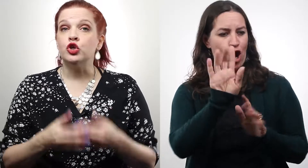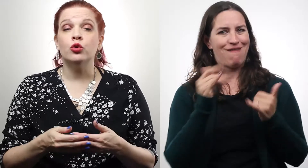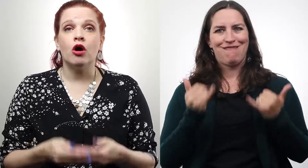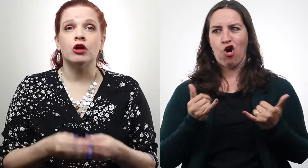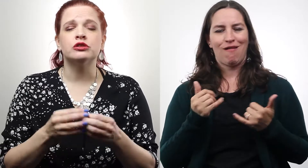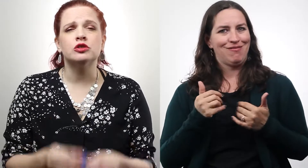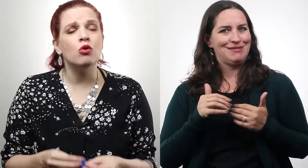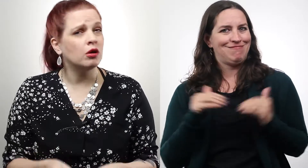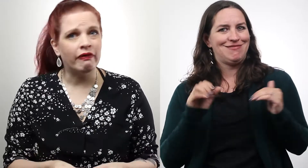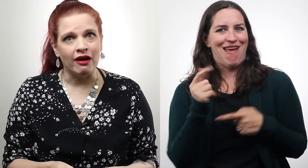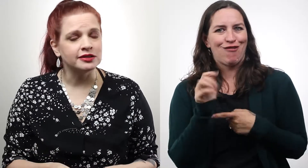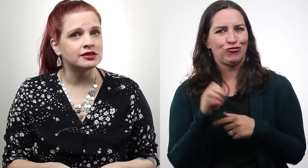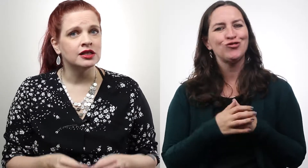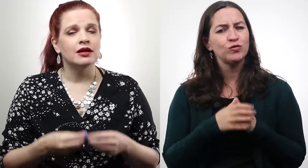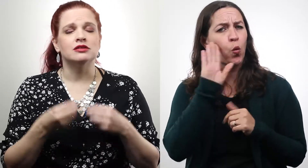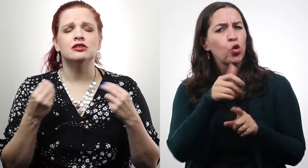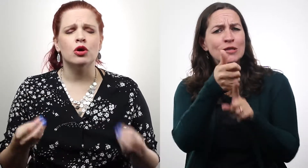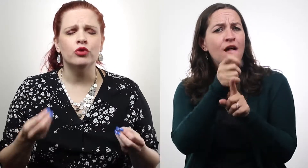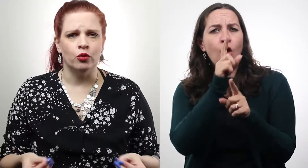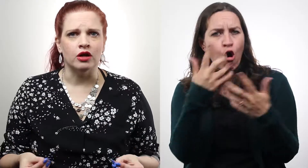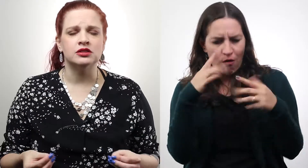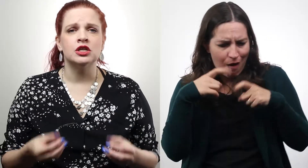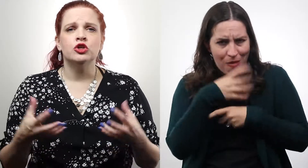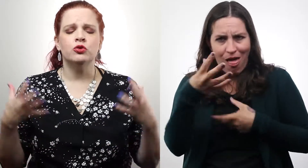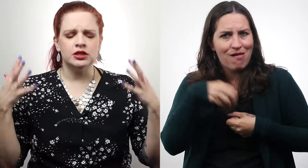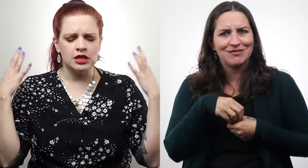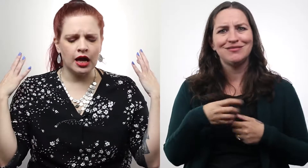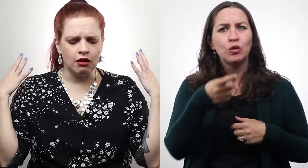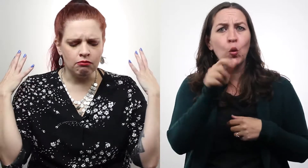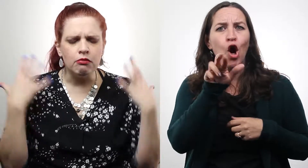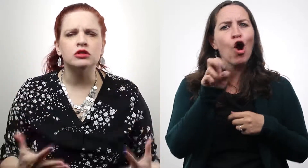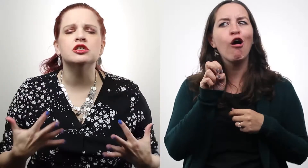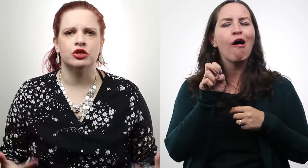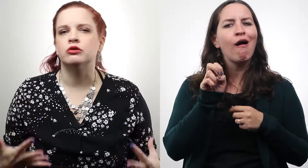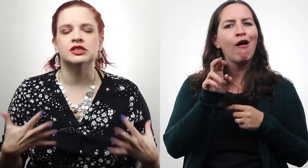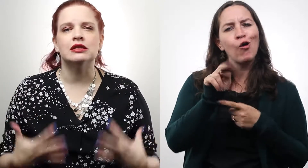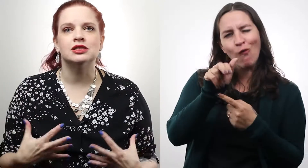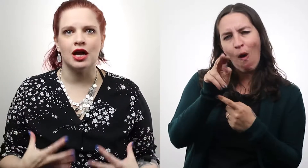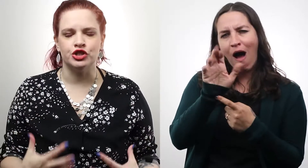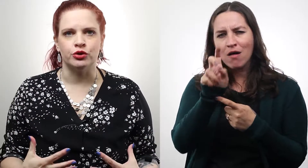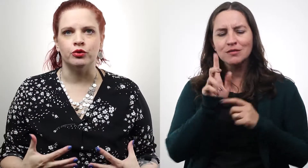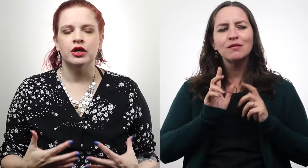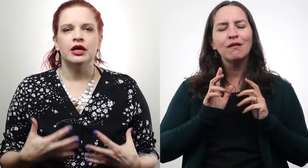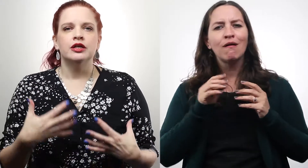You are so complex and so nuanced. You contain multitudes inside you.